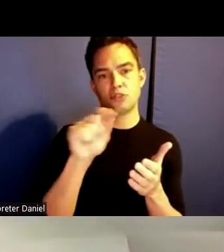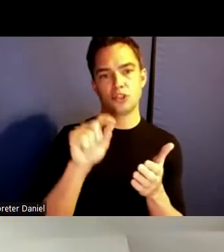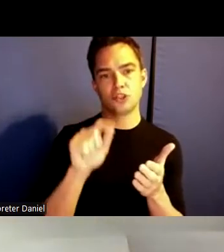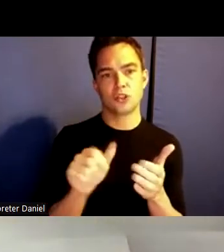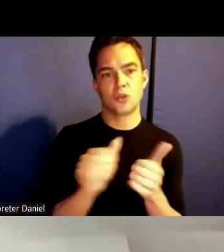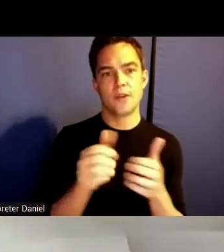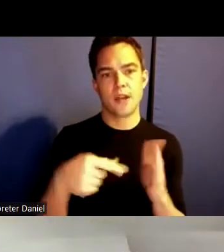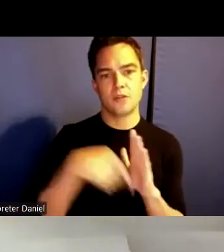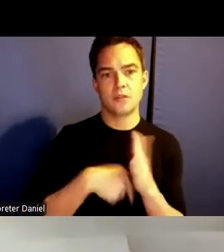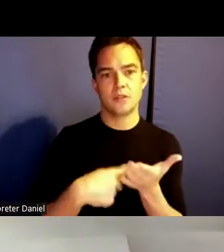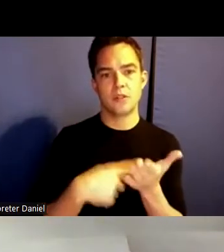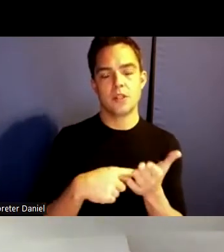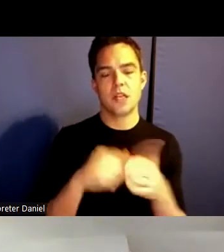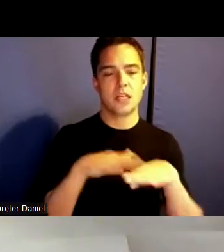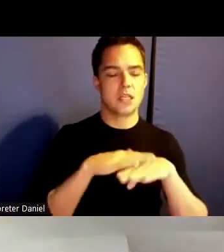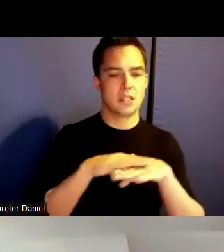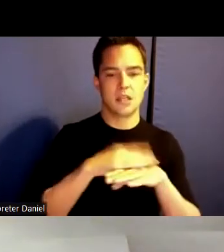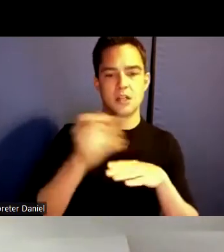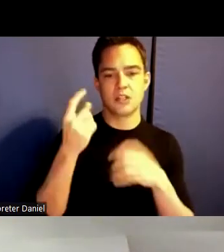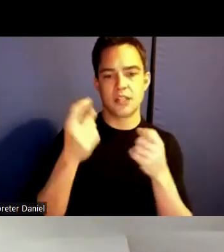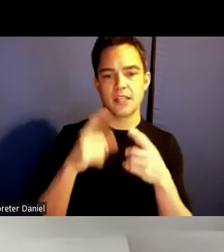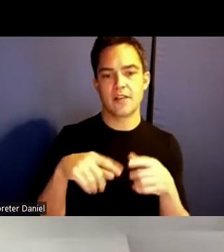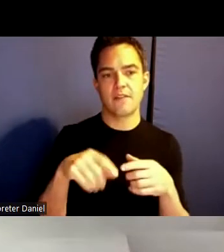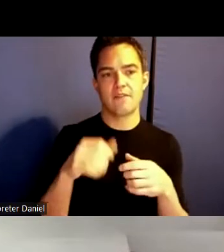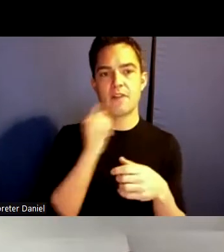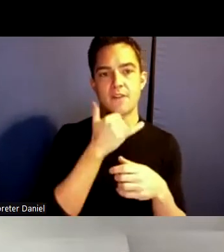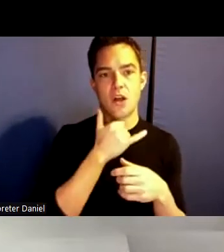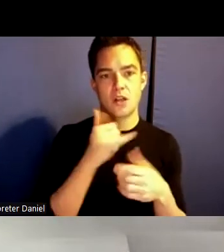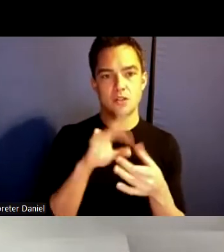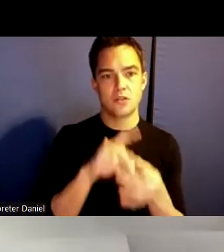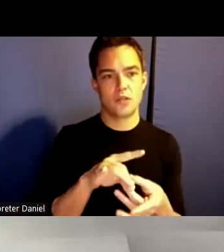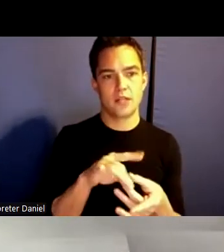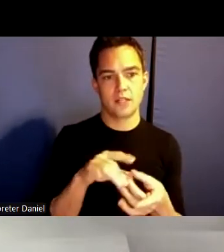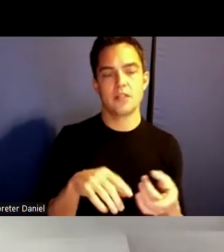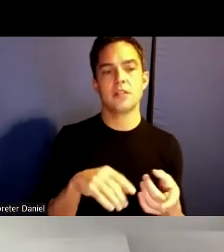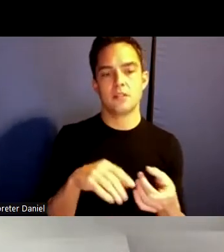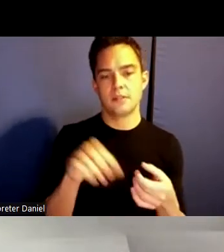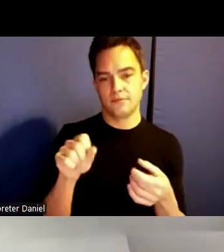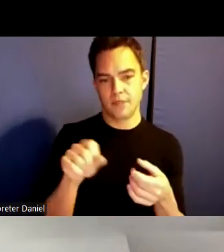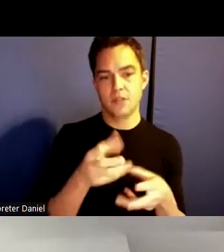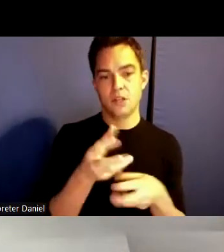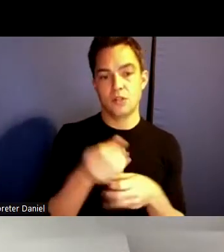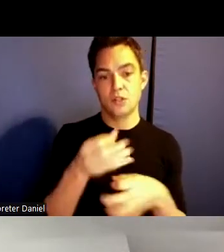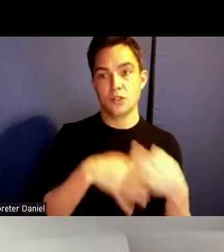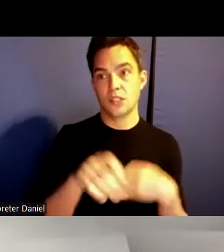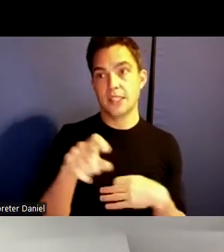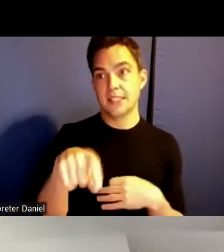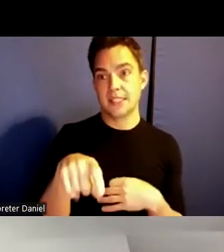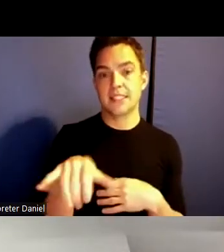too little awareness of its flaws. That said, yes, a trusted target is needed. Yes, talk